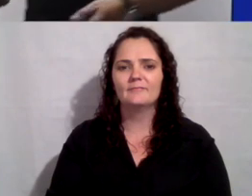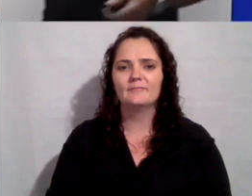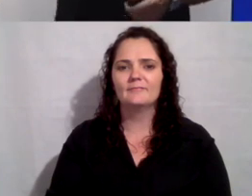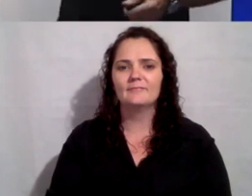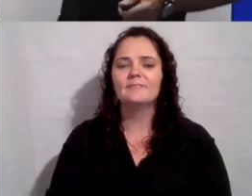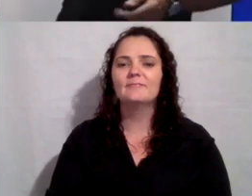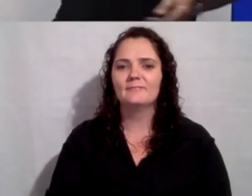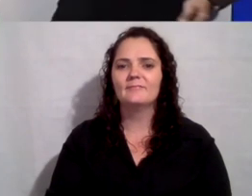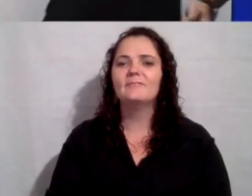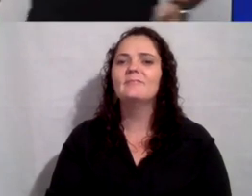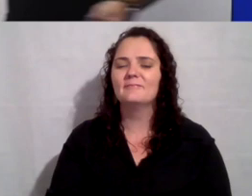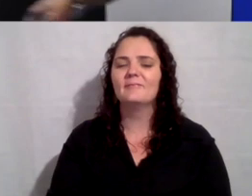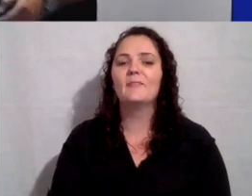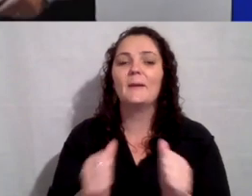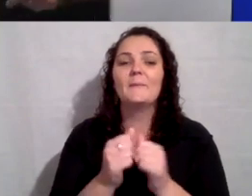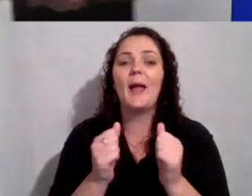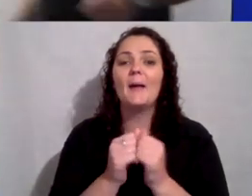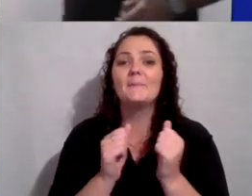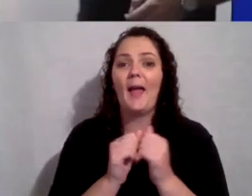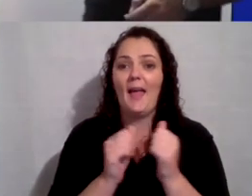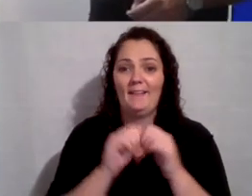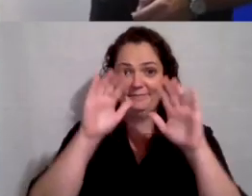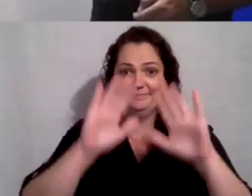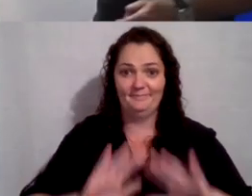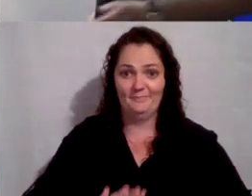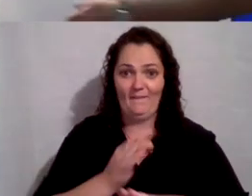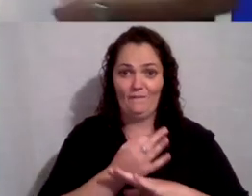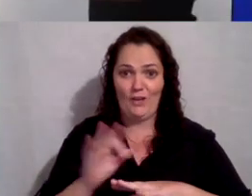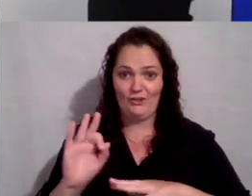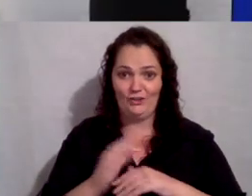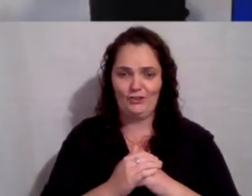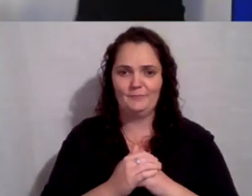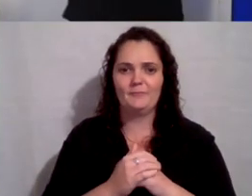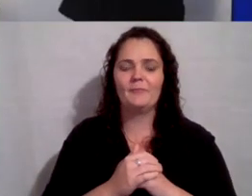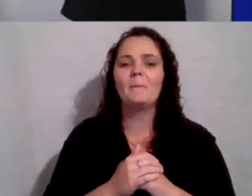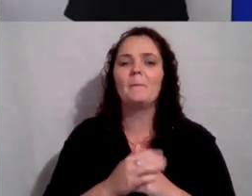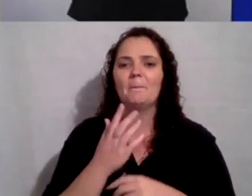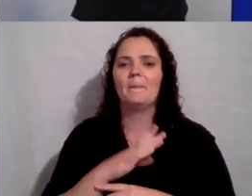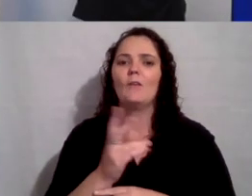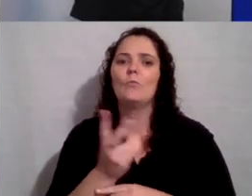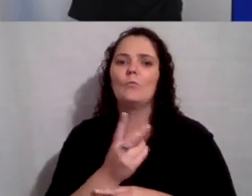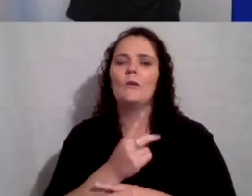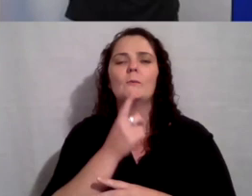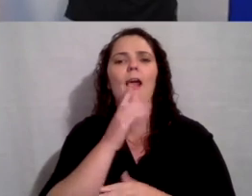Now when you have your fresh sheet of paper all ready to go and set up, we're going to have Atticus and Rachel take their final pose